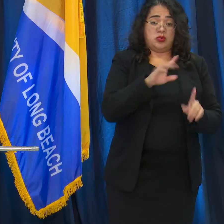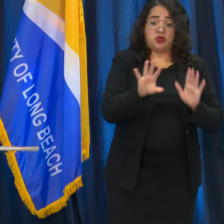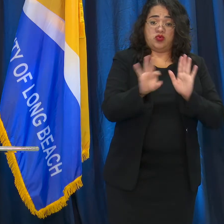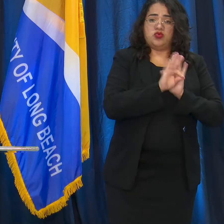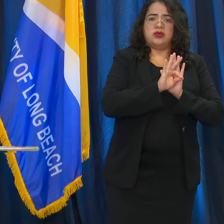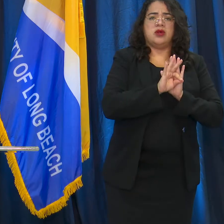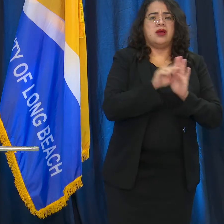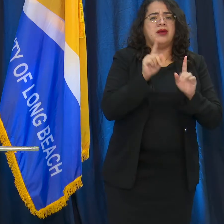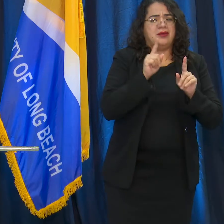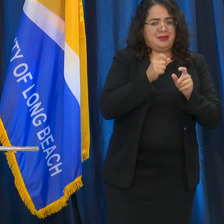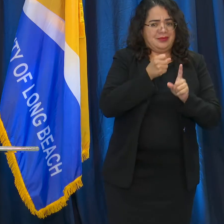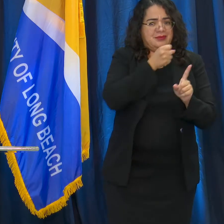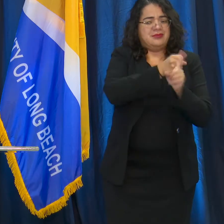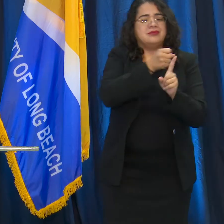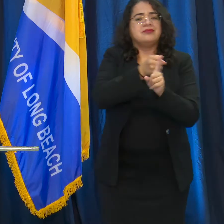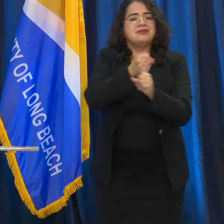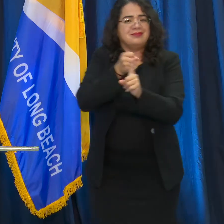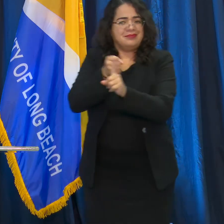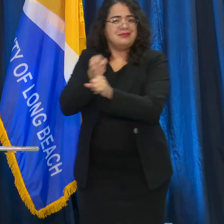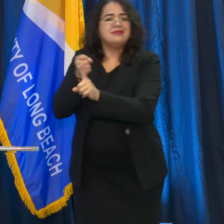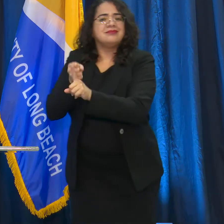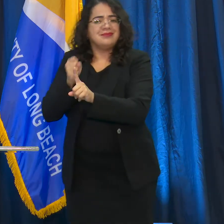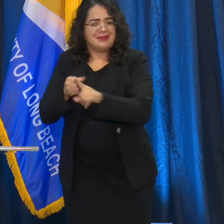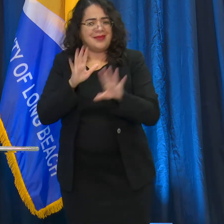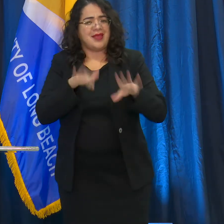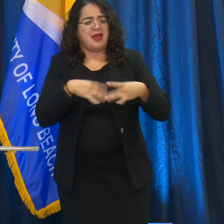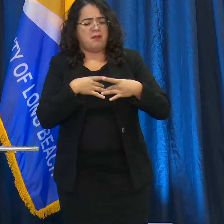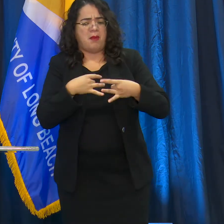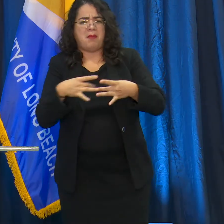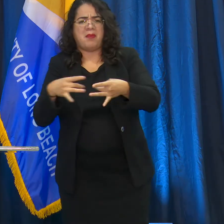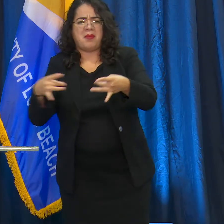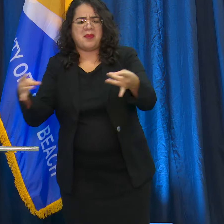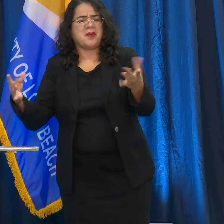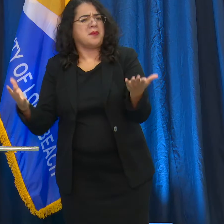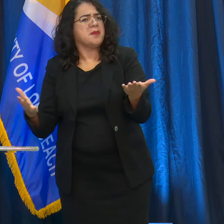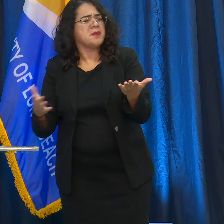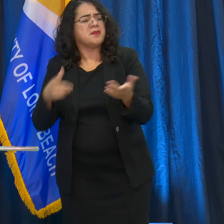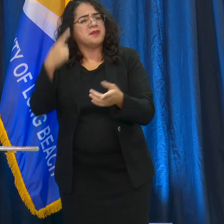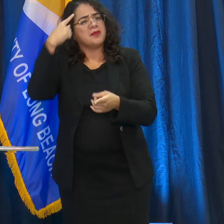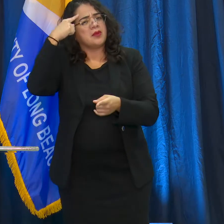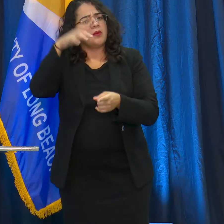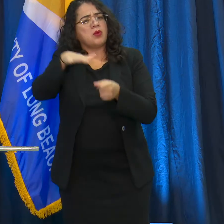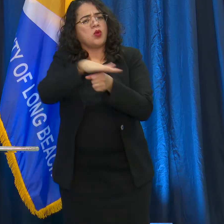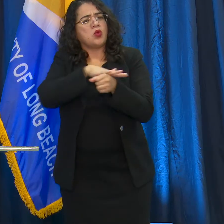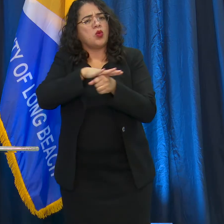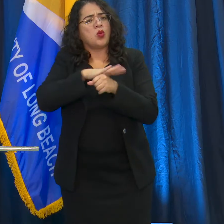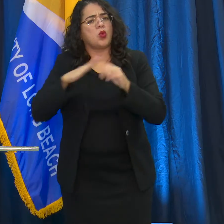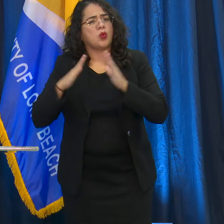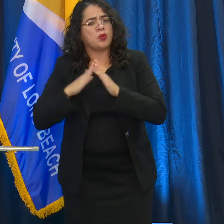friends, on your local businesses and our overall economy and our community. The increasing cases, the